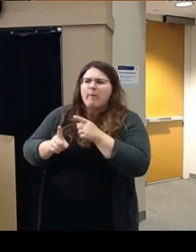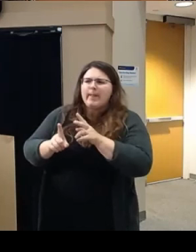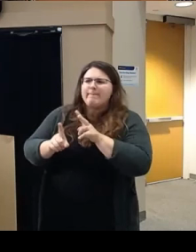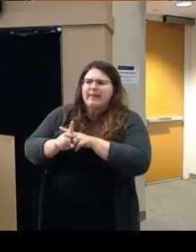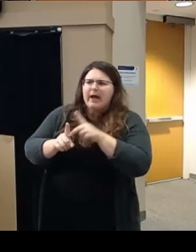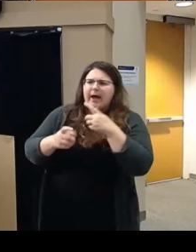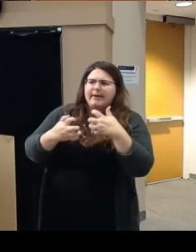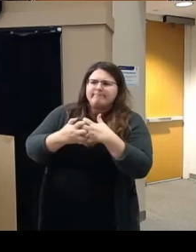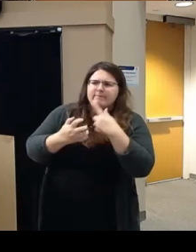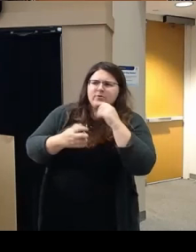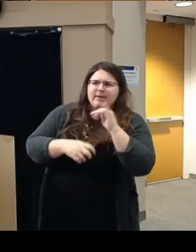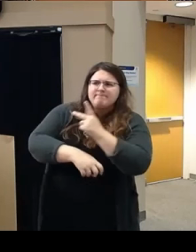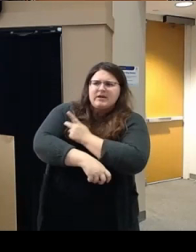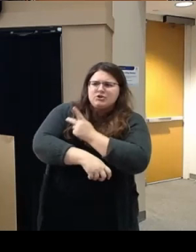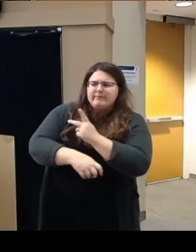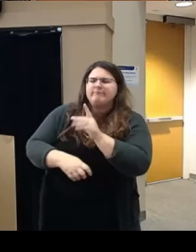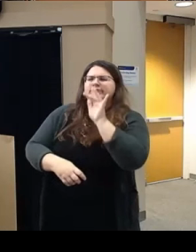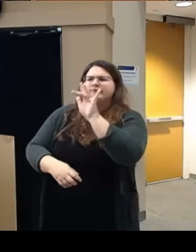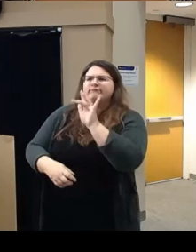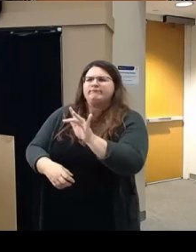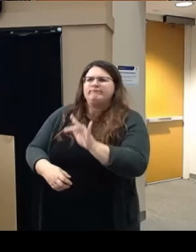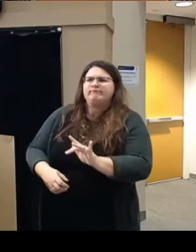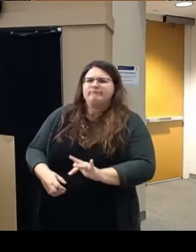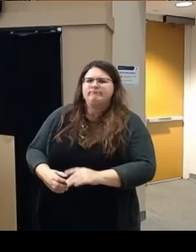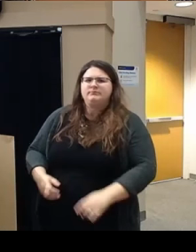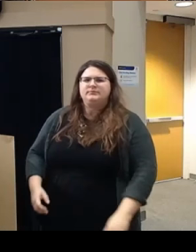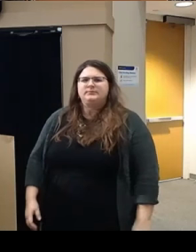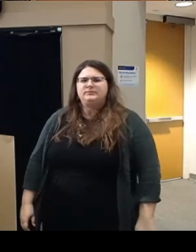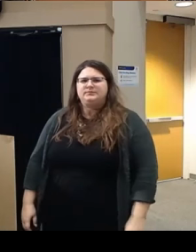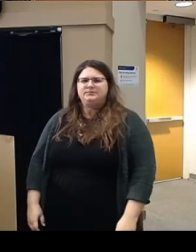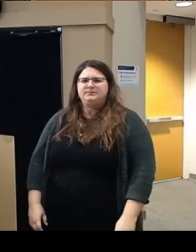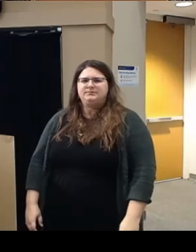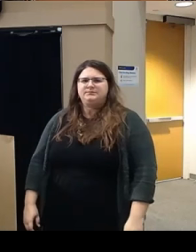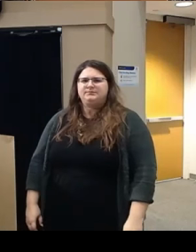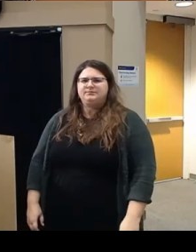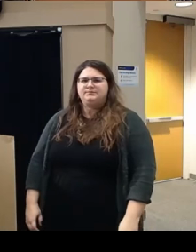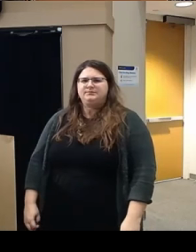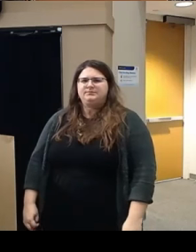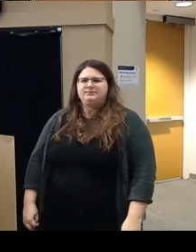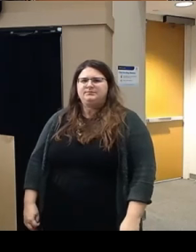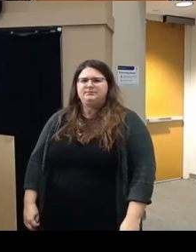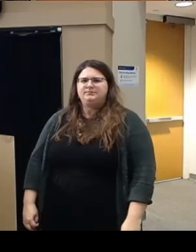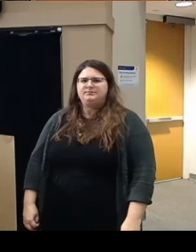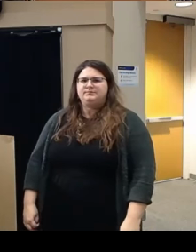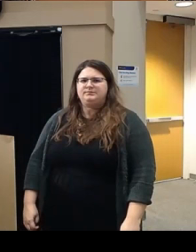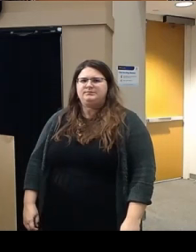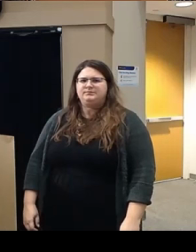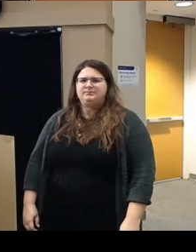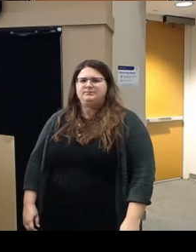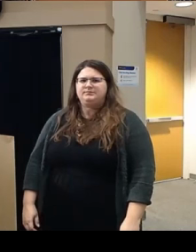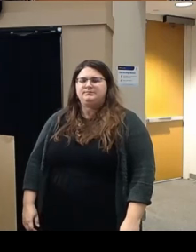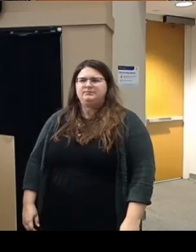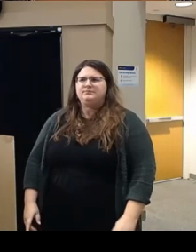him and then I'm also going to fix some interventions that are appropriate for those